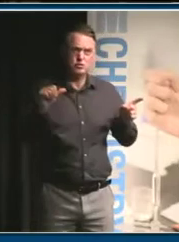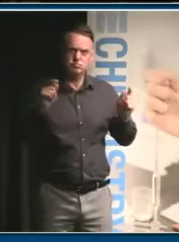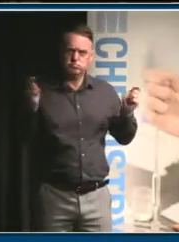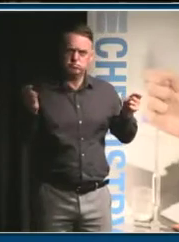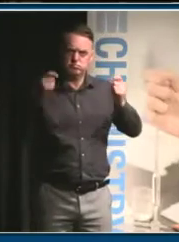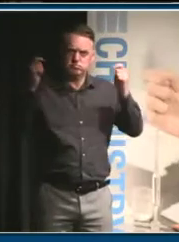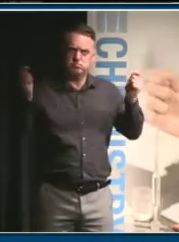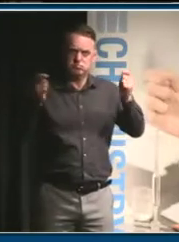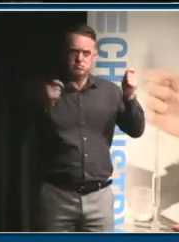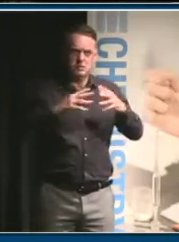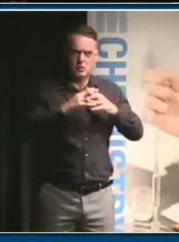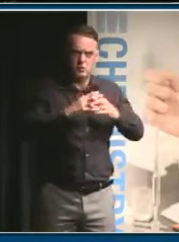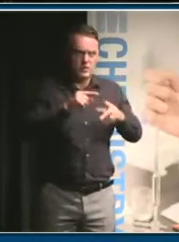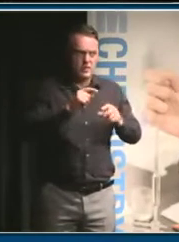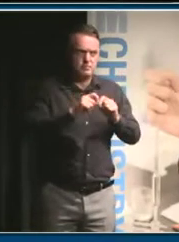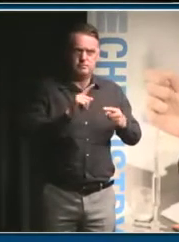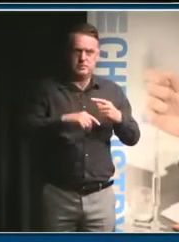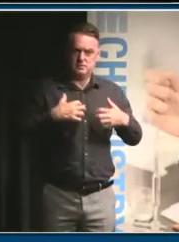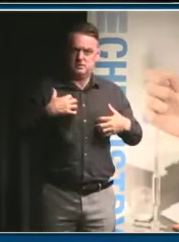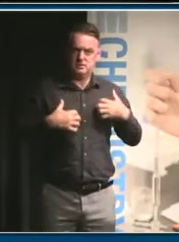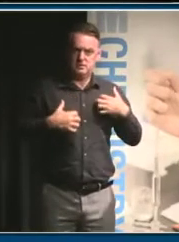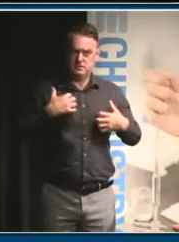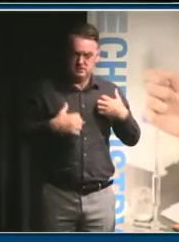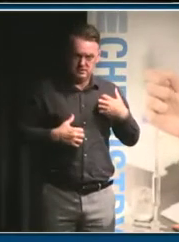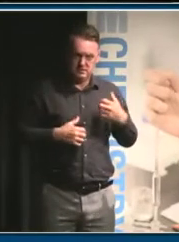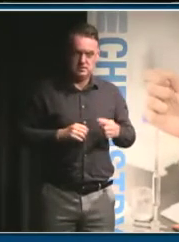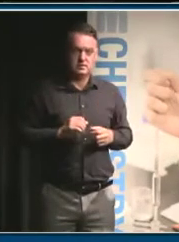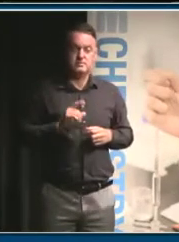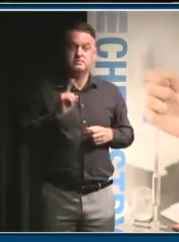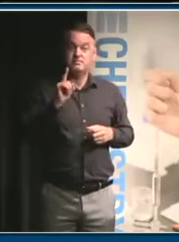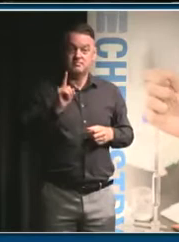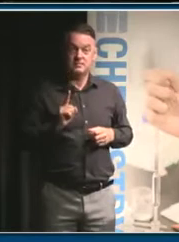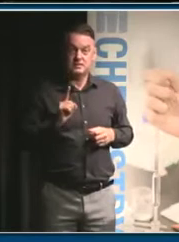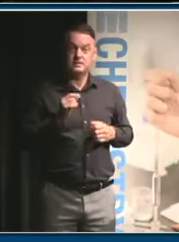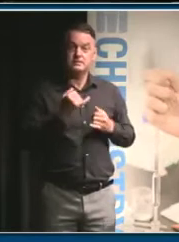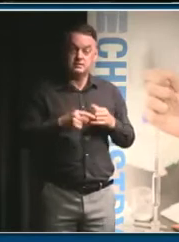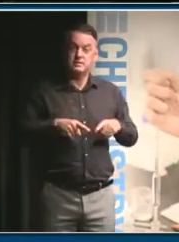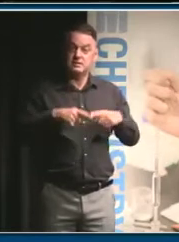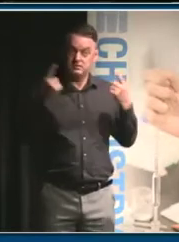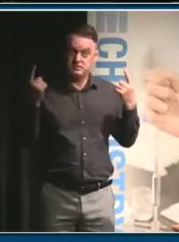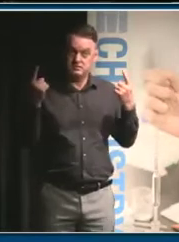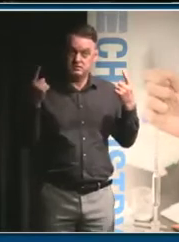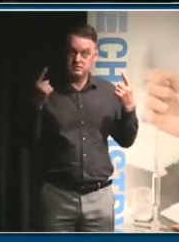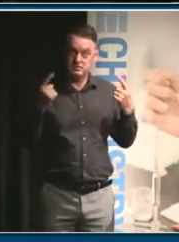Shouldn't you be psyched that this is so much better?” But yes, it's different. Isn't anything